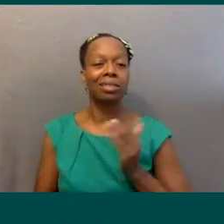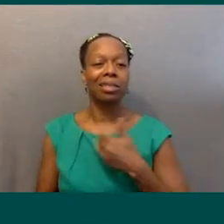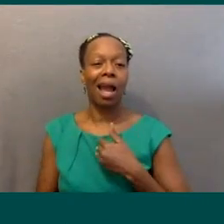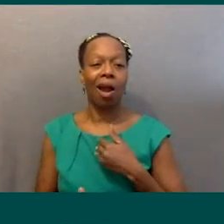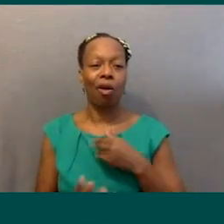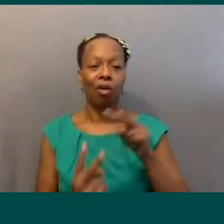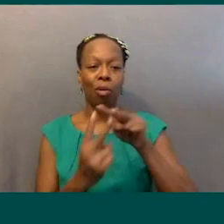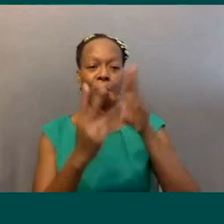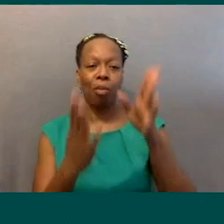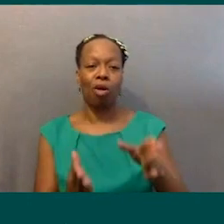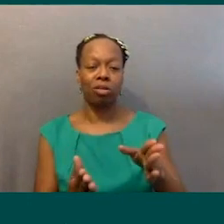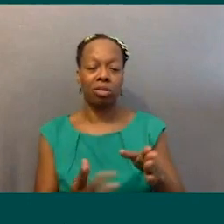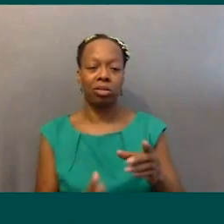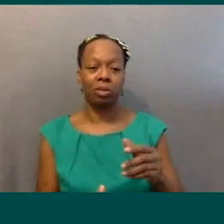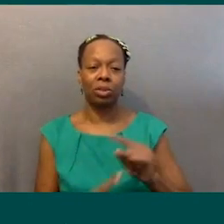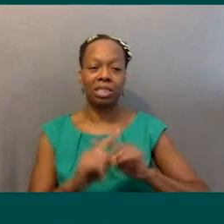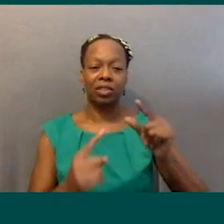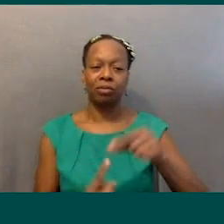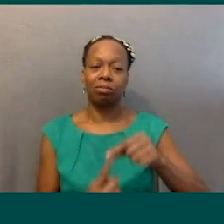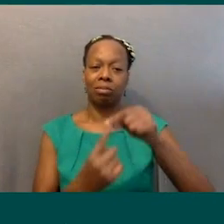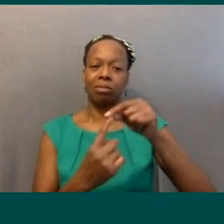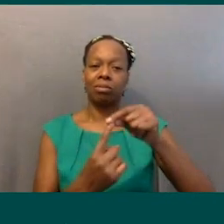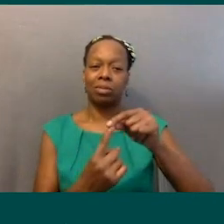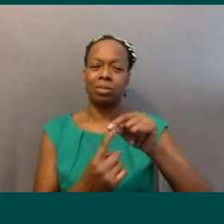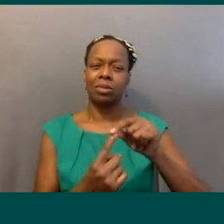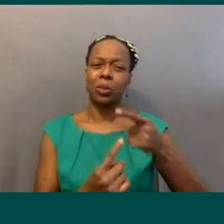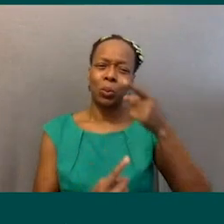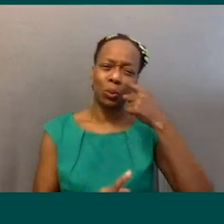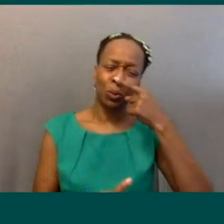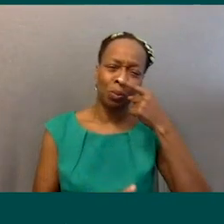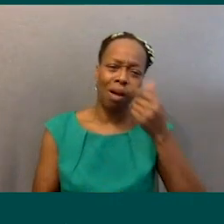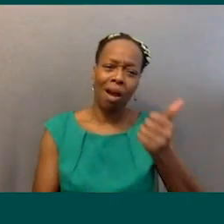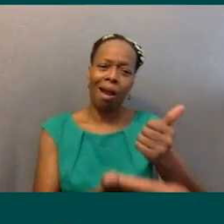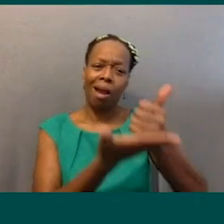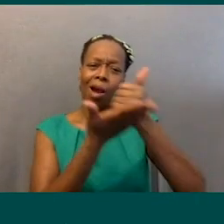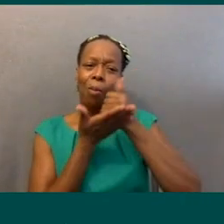about their advice about difficult care management,